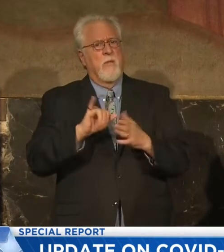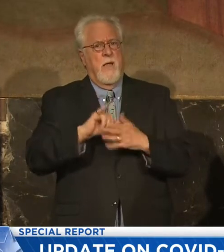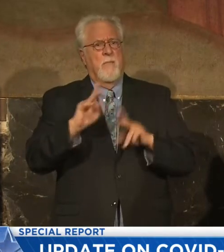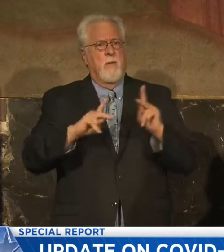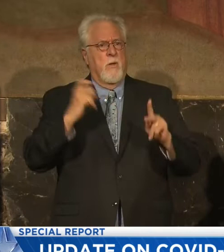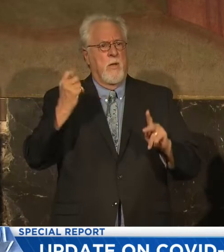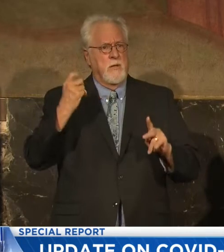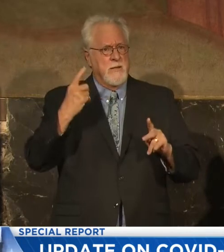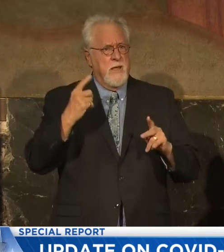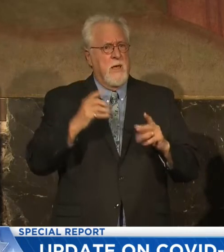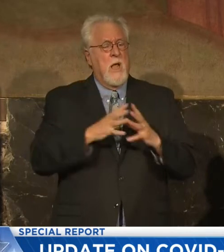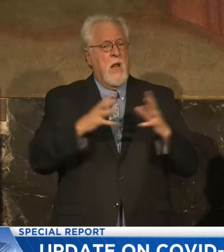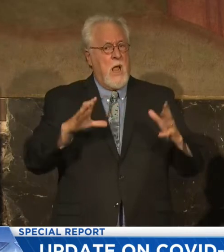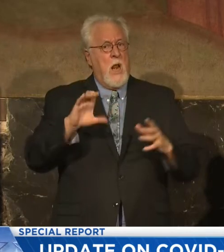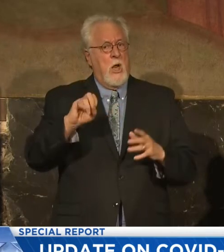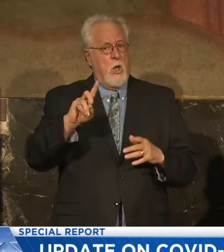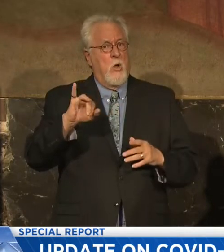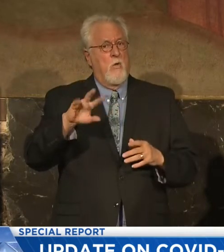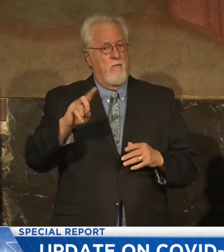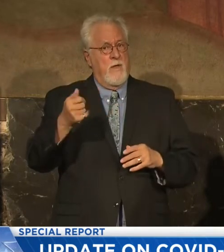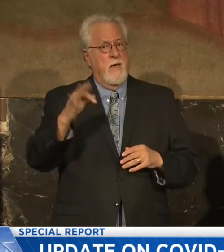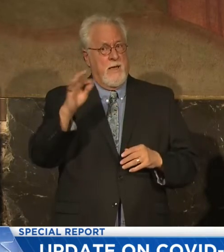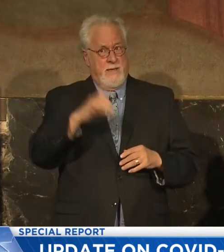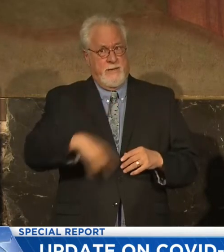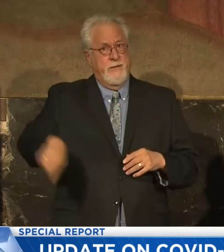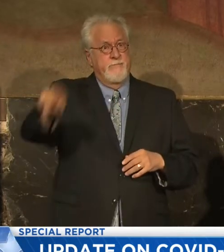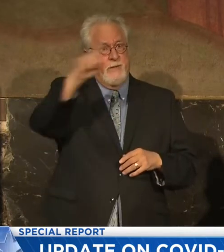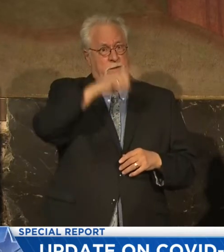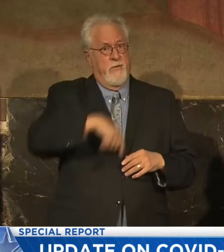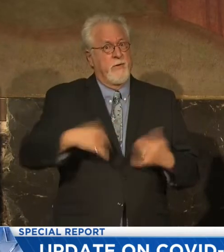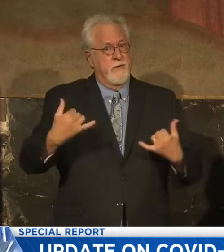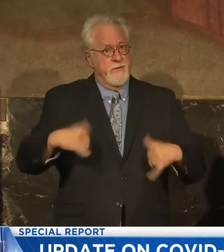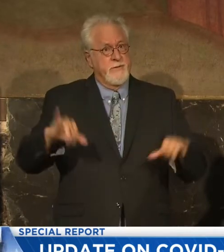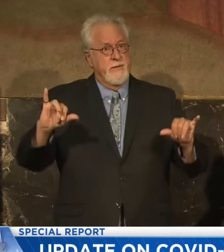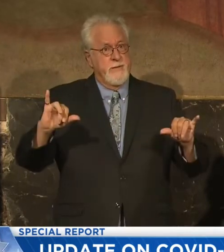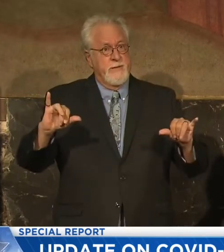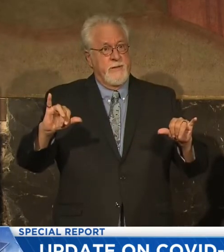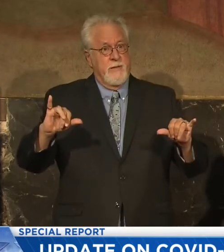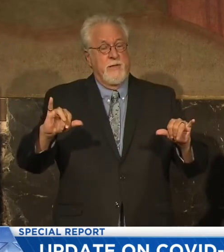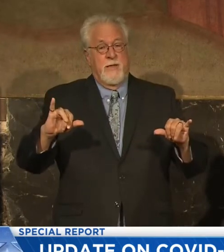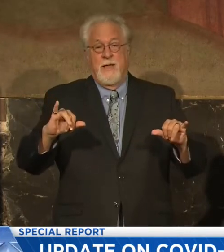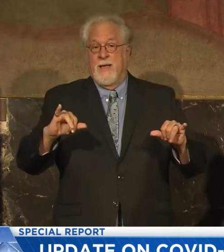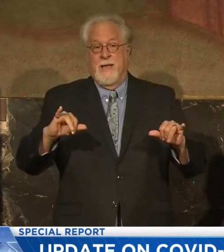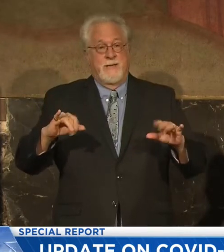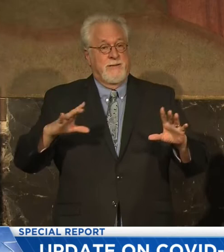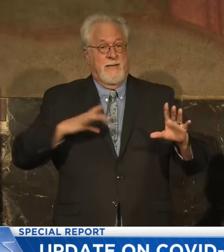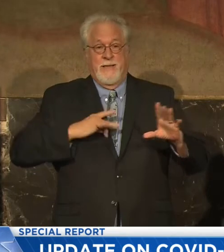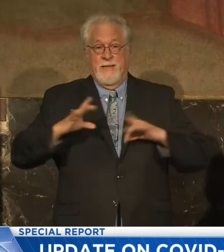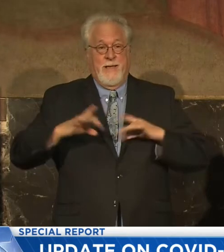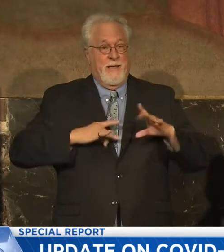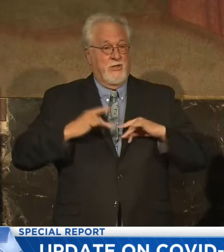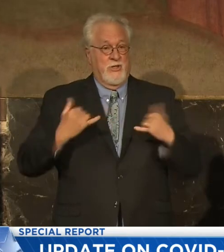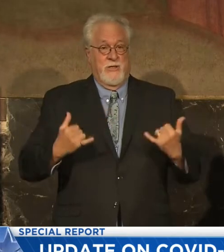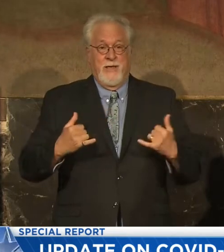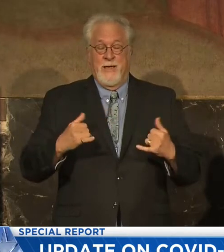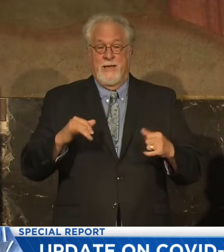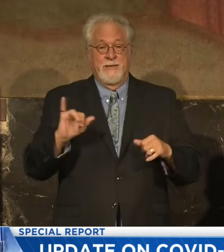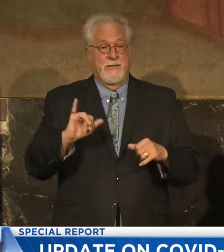IF IT DOES, WE'LL LET YOU KNOW. BUT OTHERWISE WE DON'T SEE IT. BUT IT IS CRITICALLY IMPORTANT